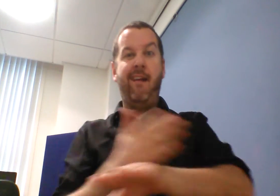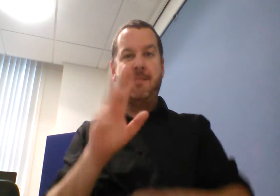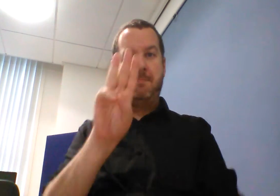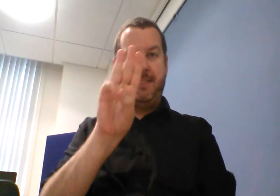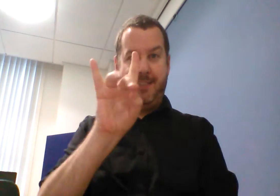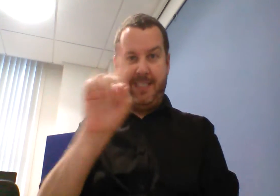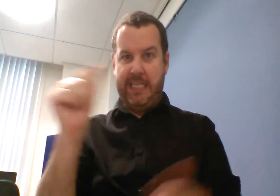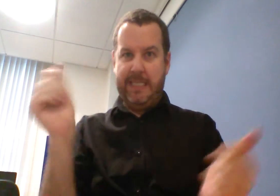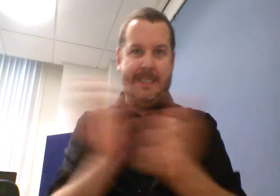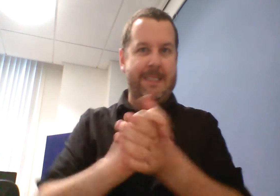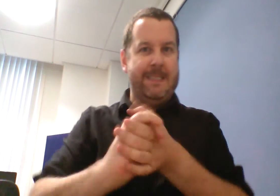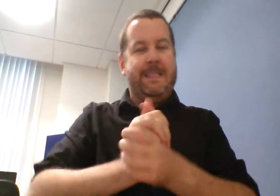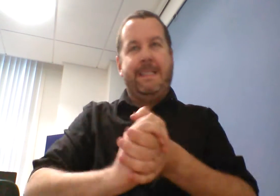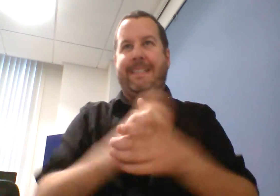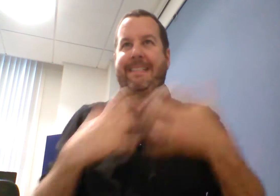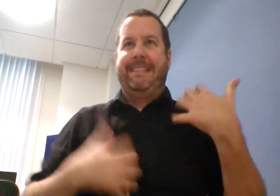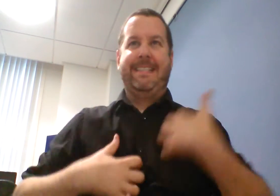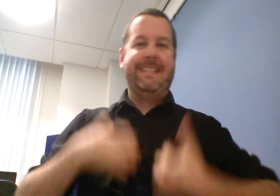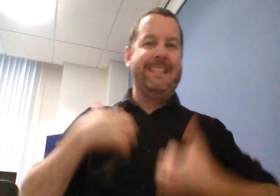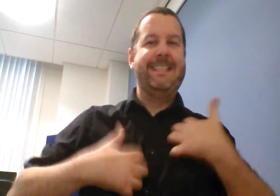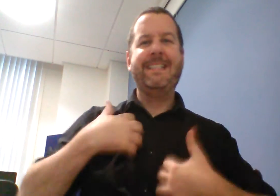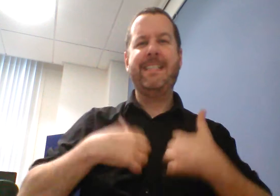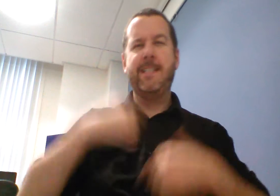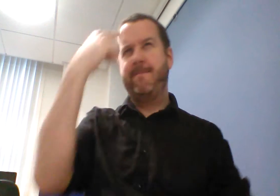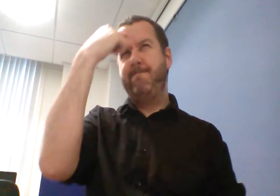I remember being hugely excited when I started off my PhdD,